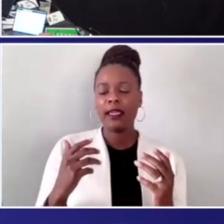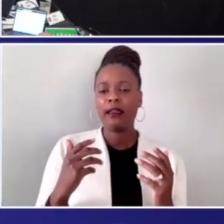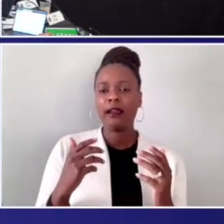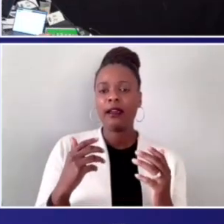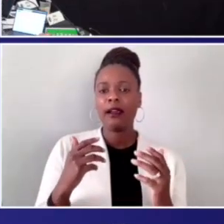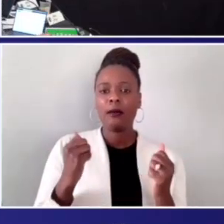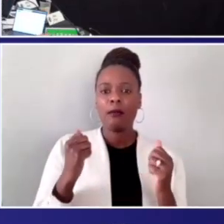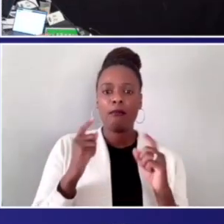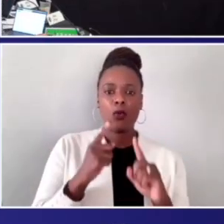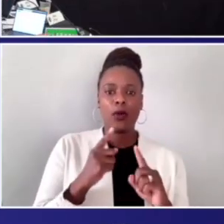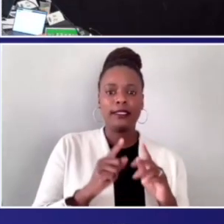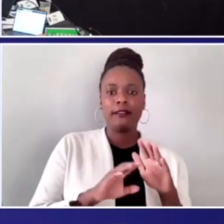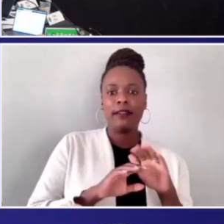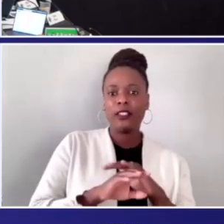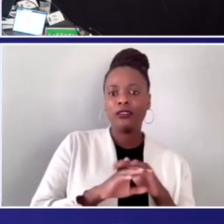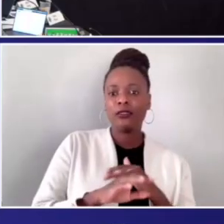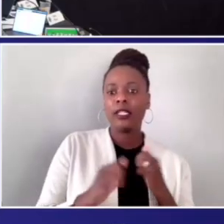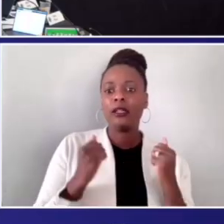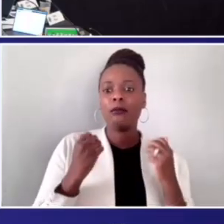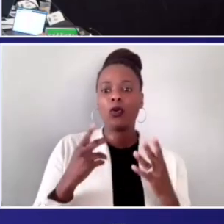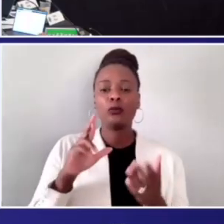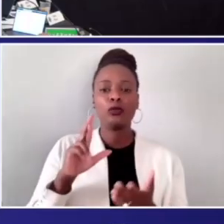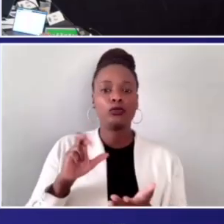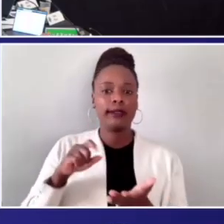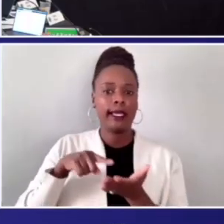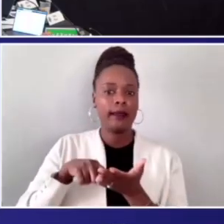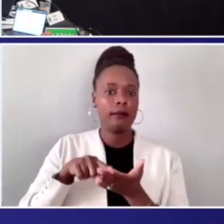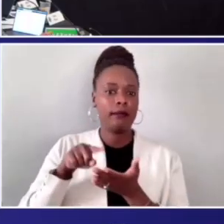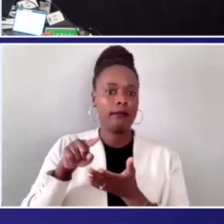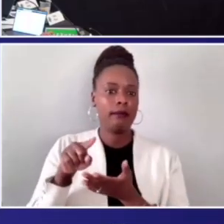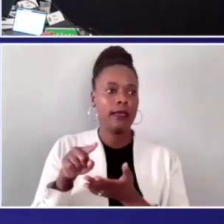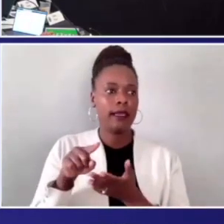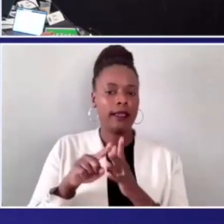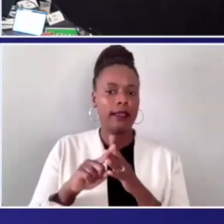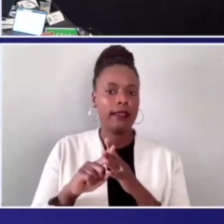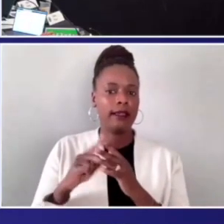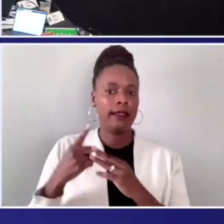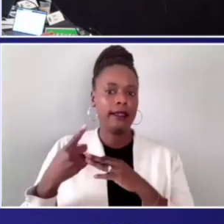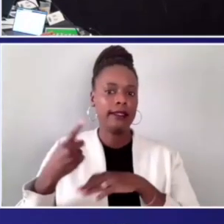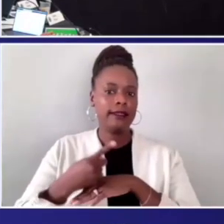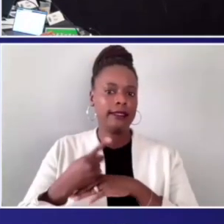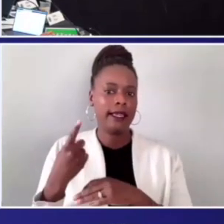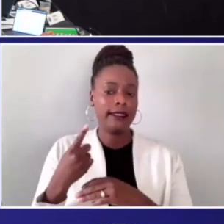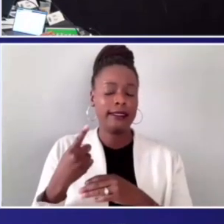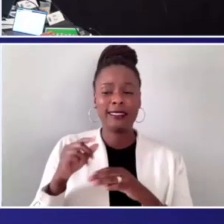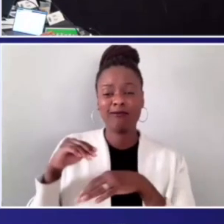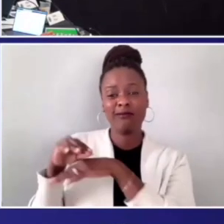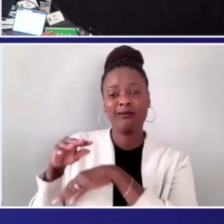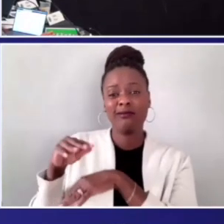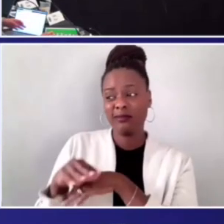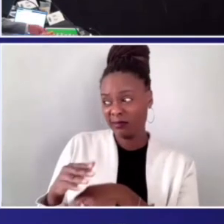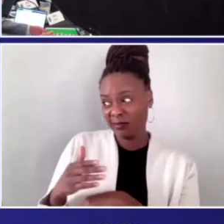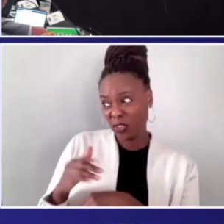repayment, is it in their best interest to consolidate? That would be a time that I